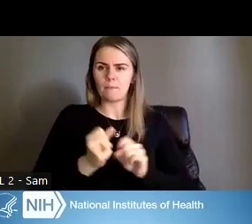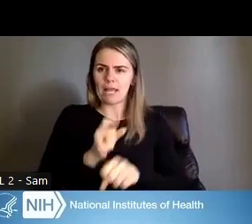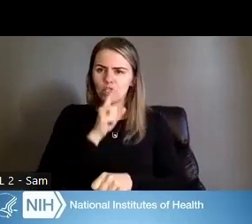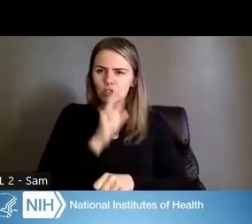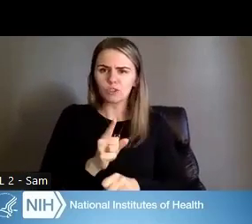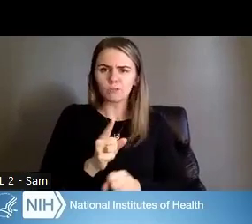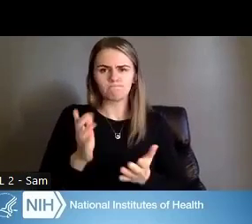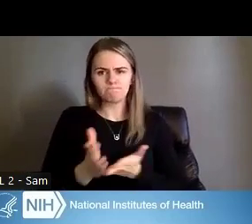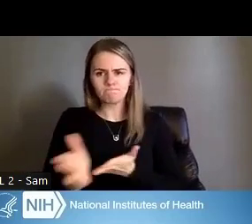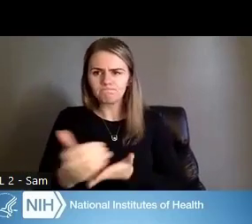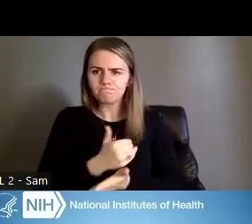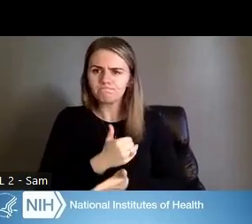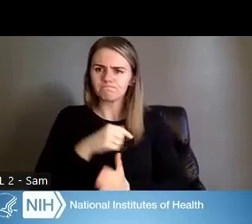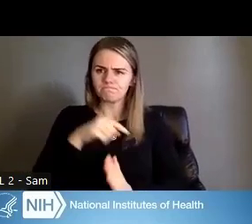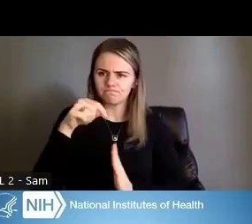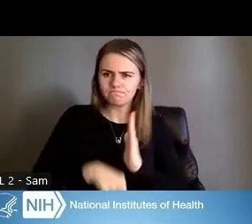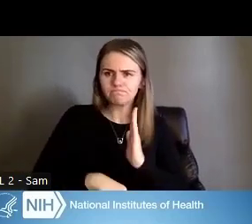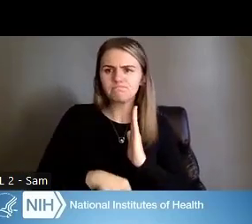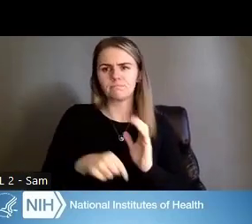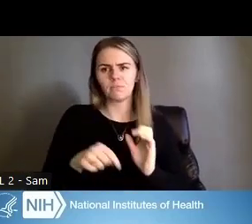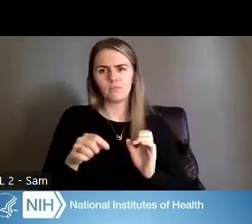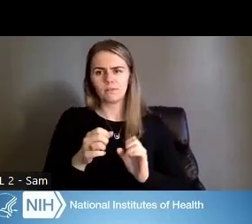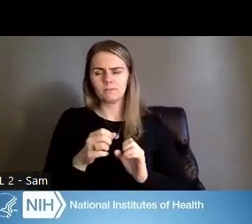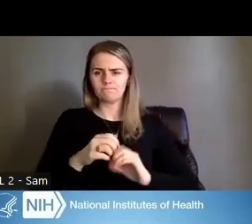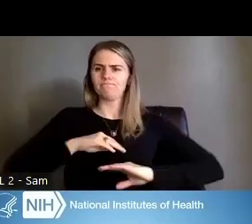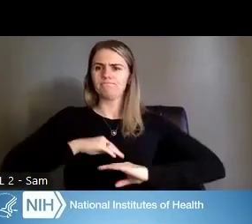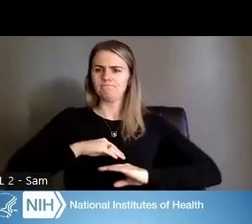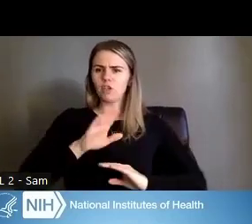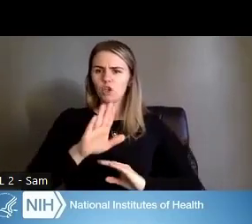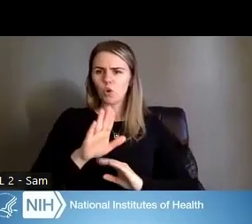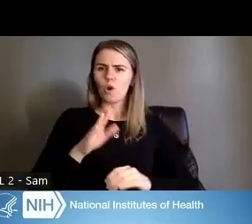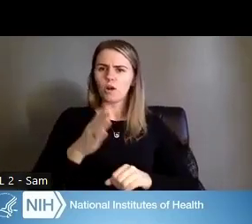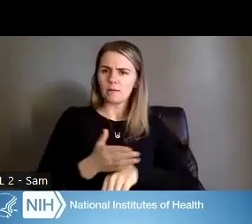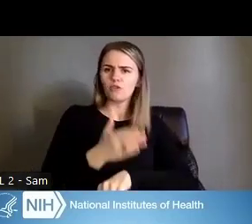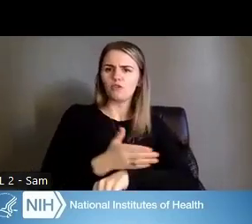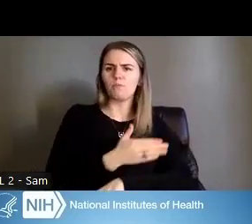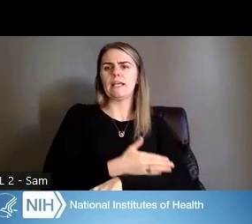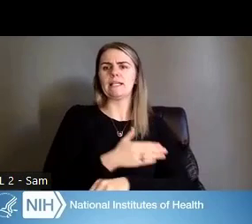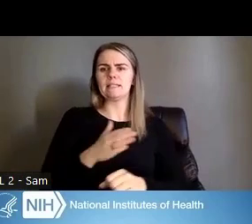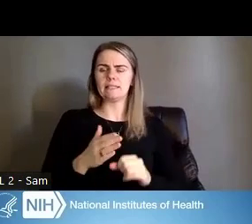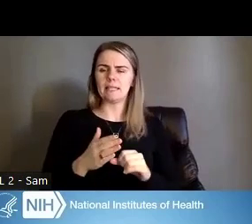of pressure to deal with. But that's just to piggyback on Lauren's point.